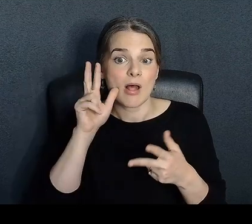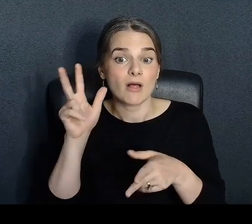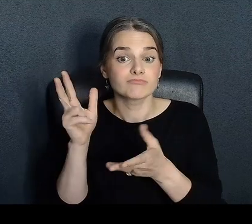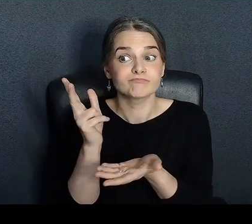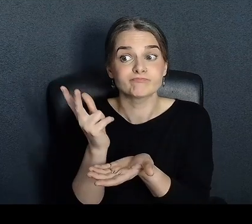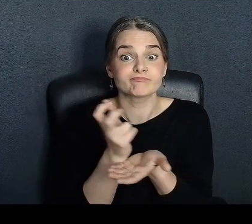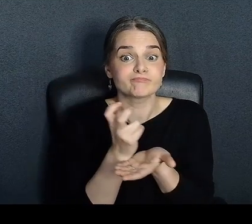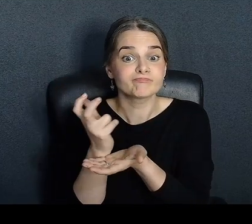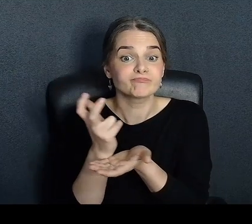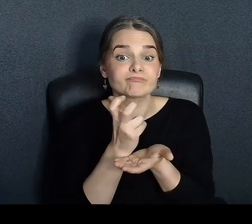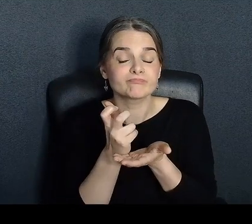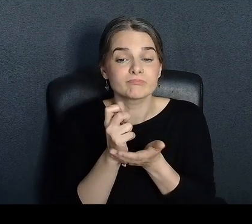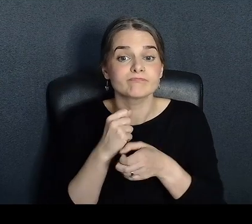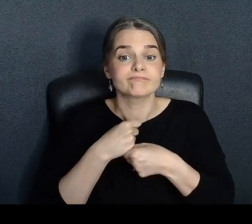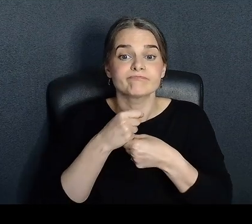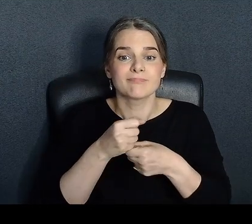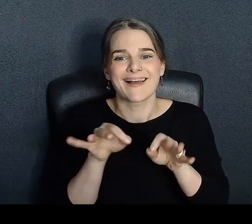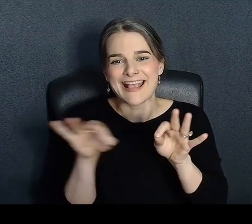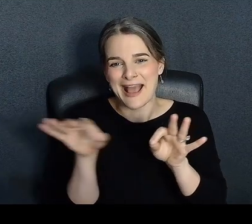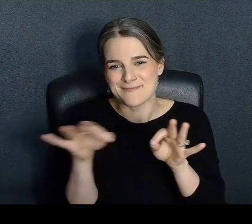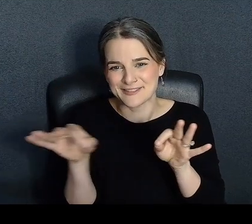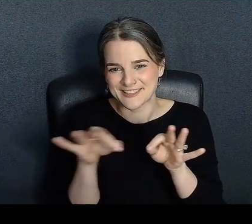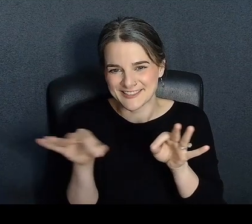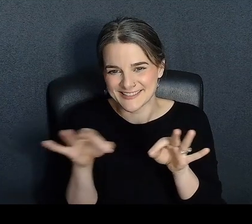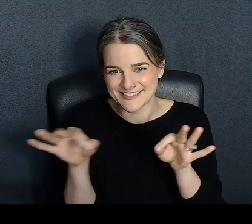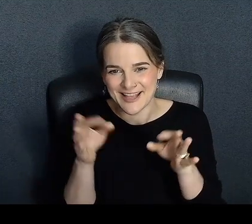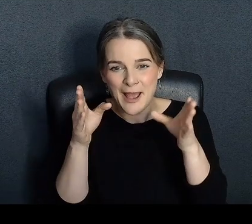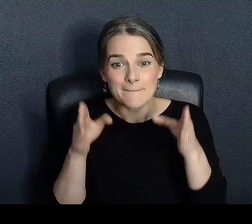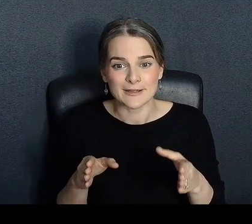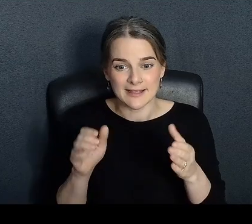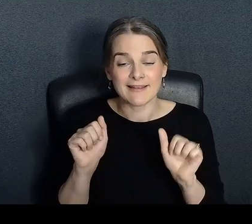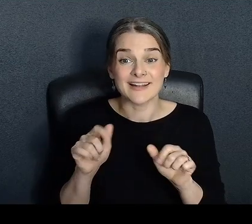allowing the user to simultaneously read and listen.